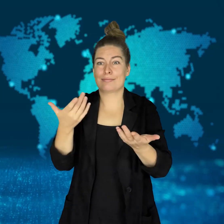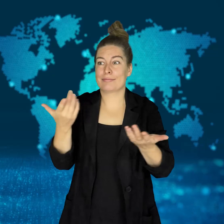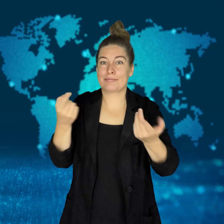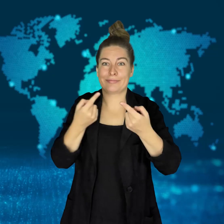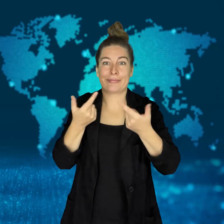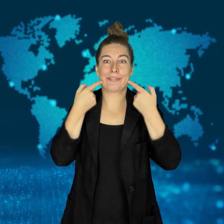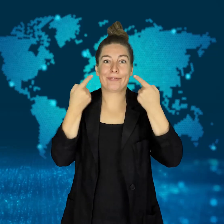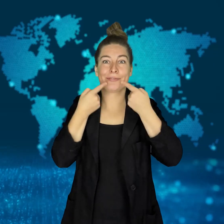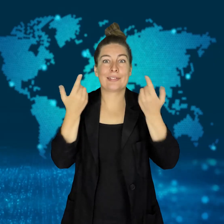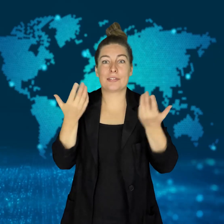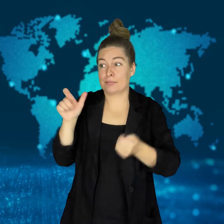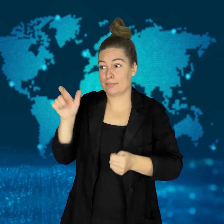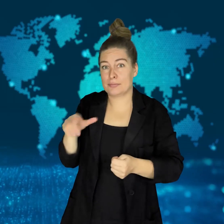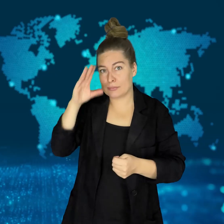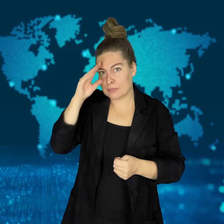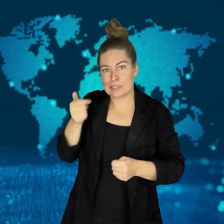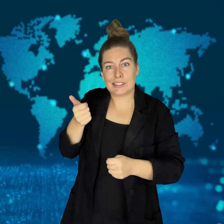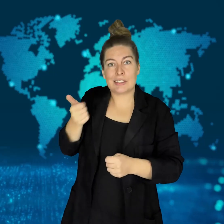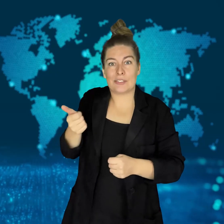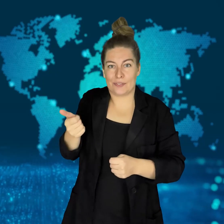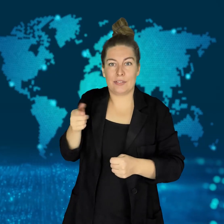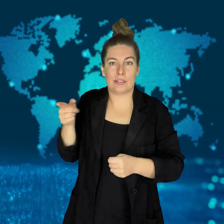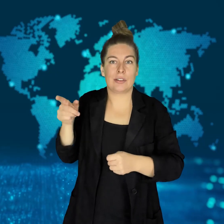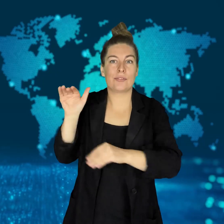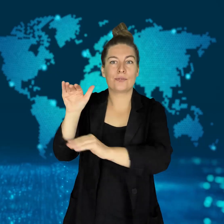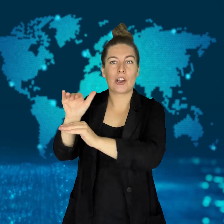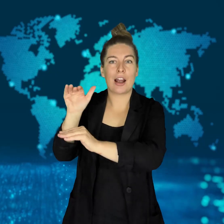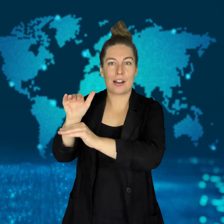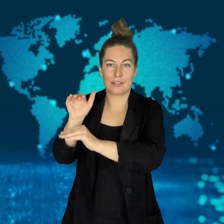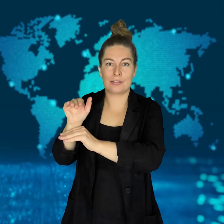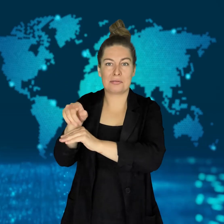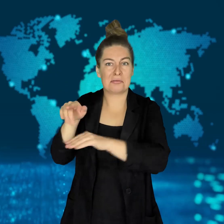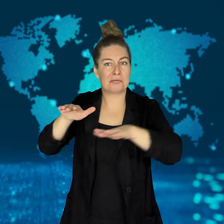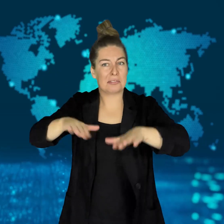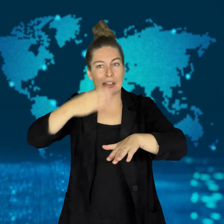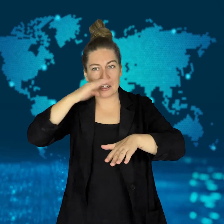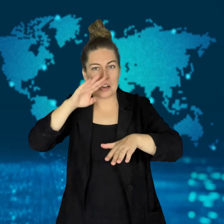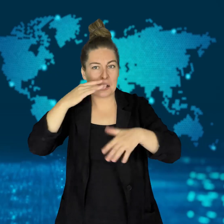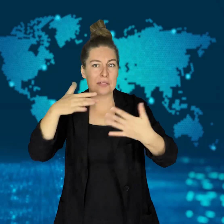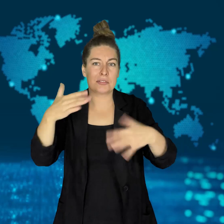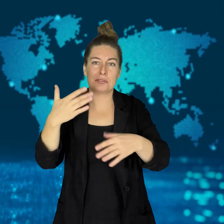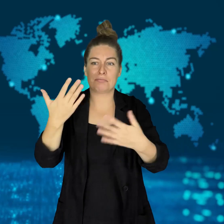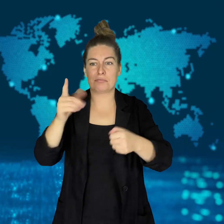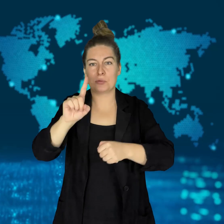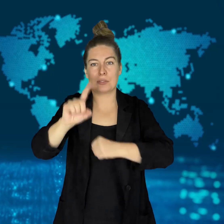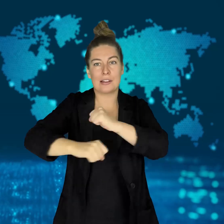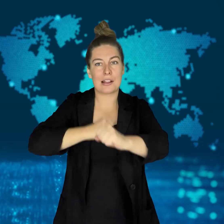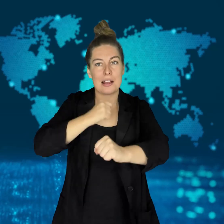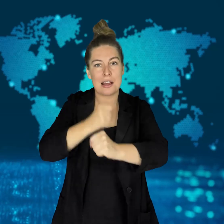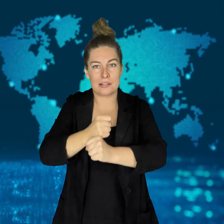He was riding by when the altercation took place and stopped to help.